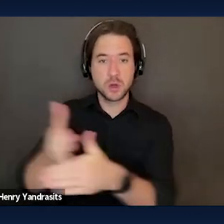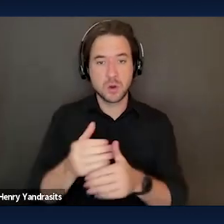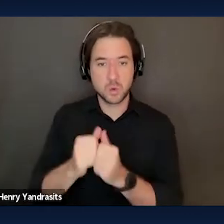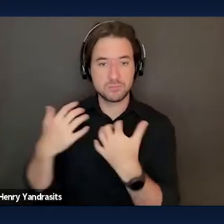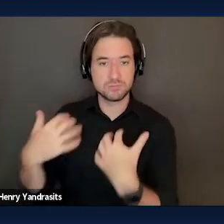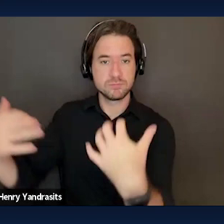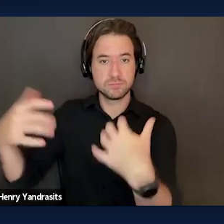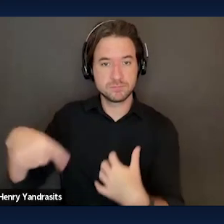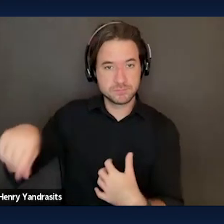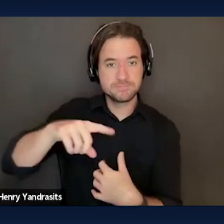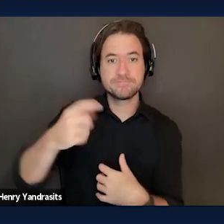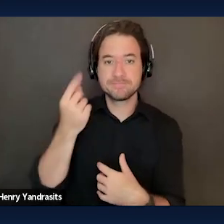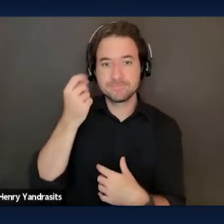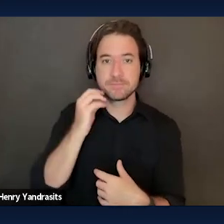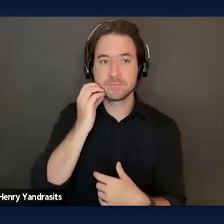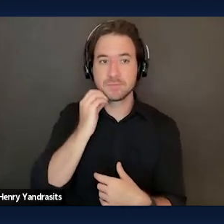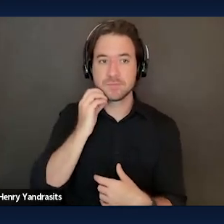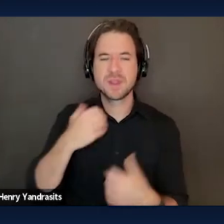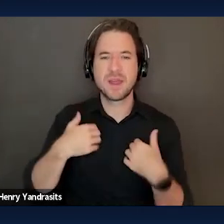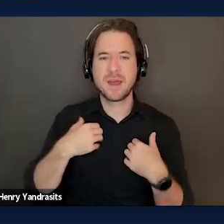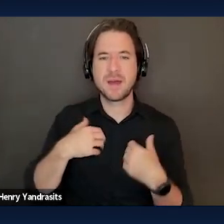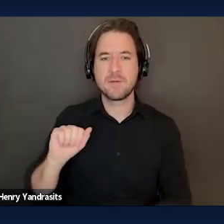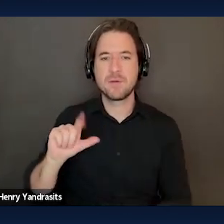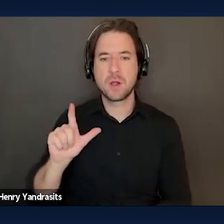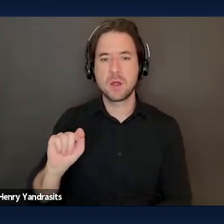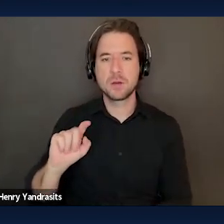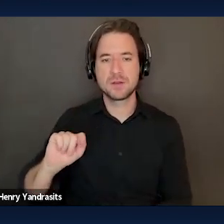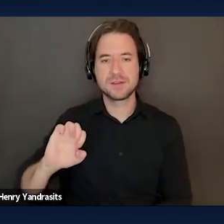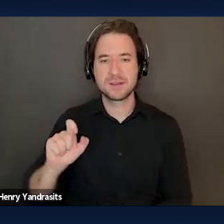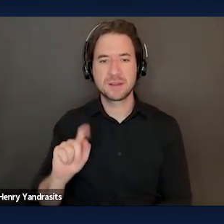Um, because there is alt text and all those nice things to make it.